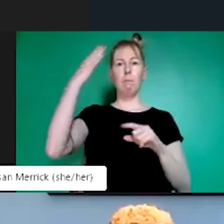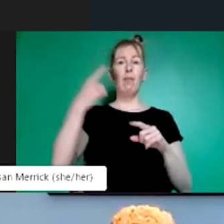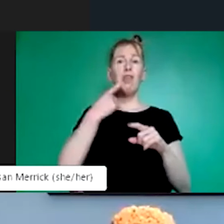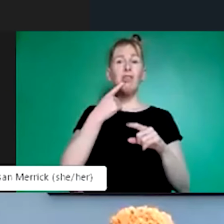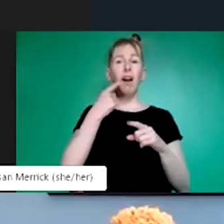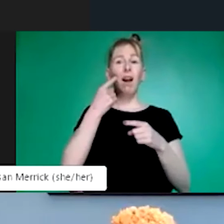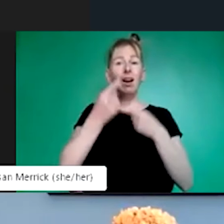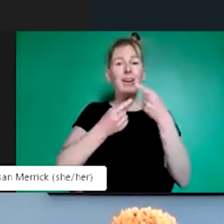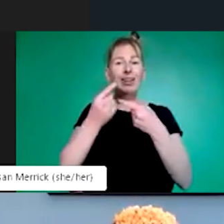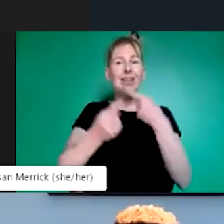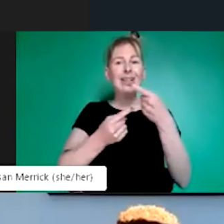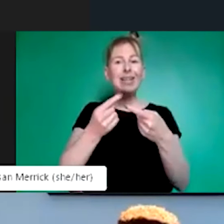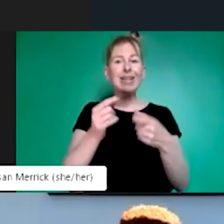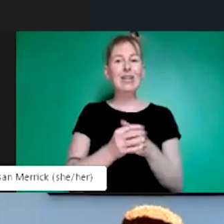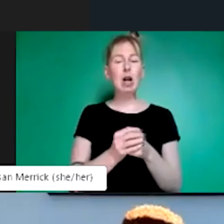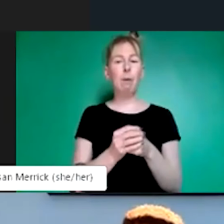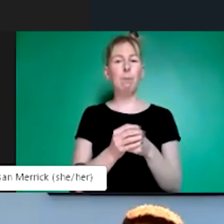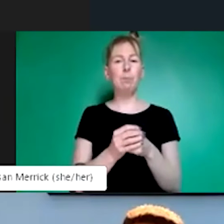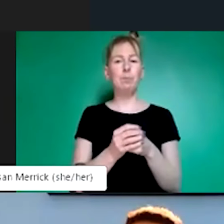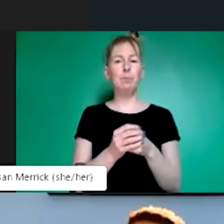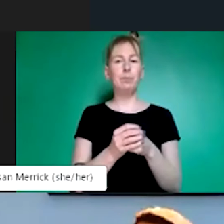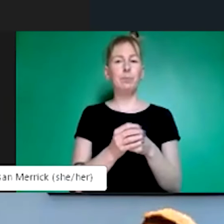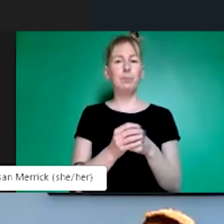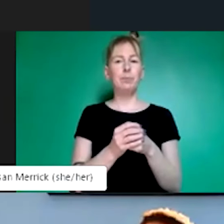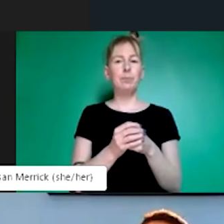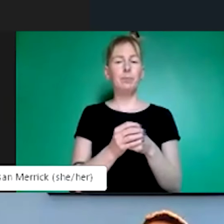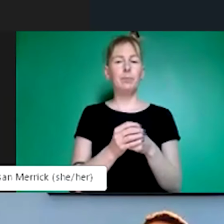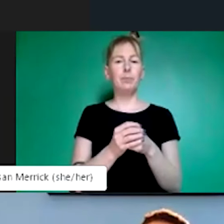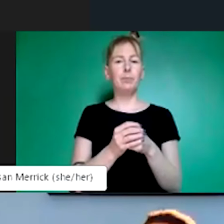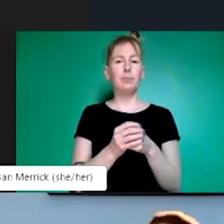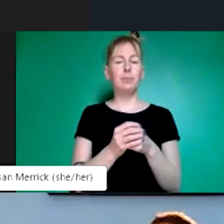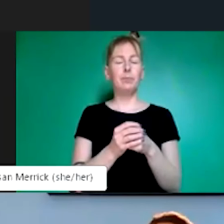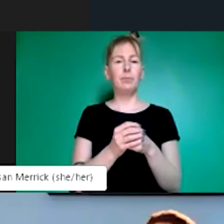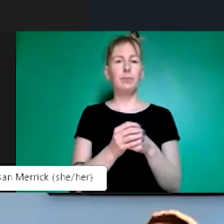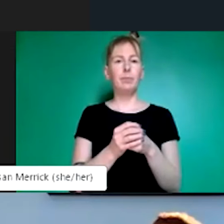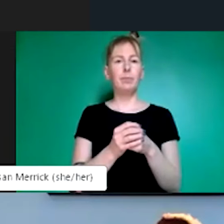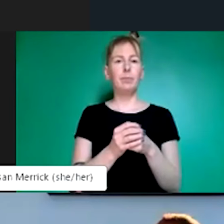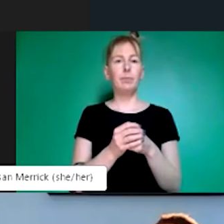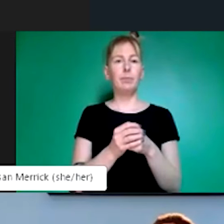enact forms of care and think about care from - from that indigenous African knowledge